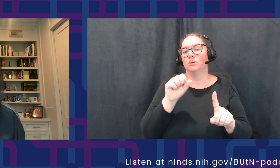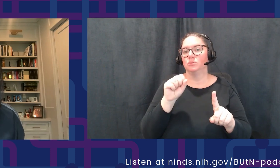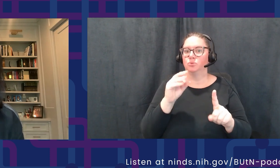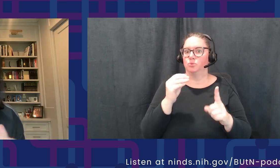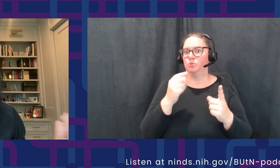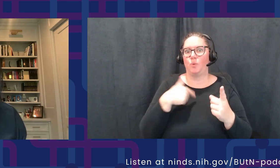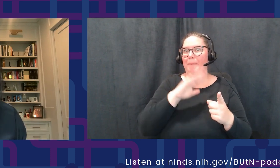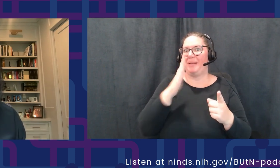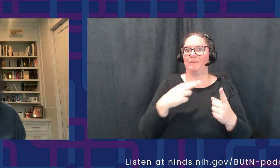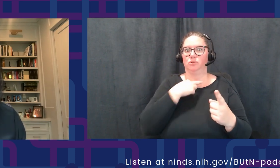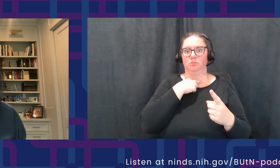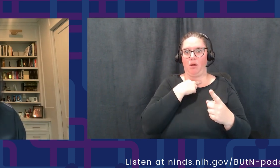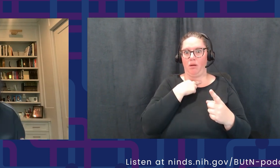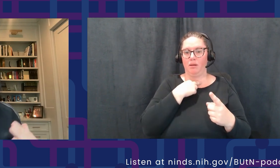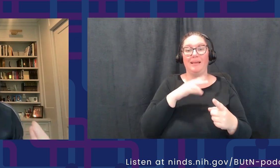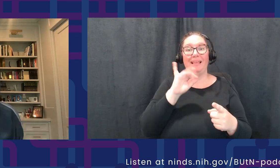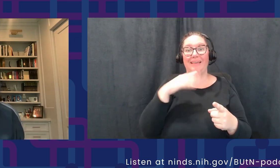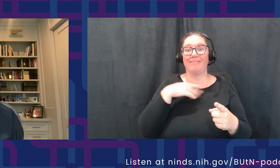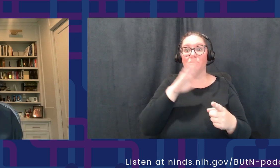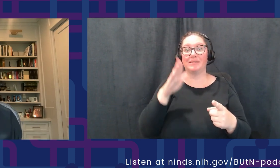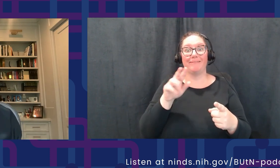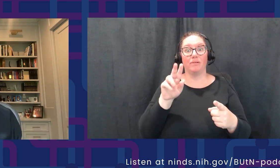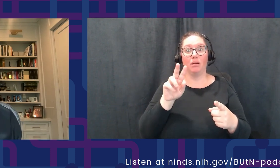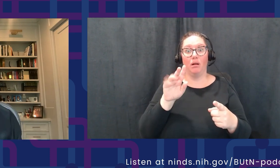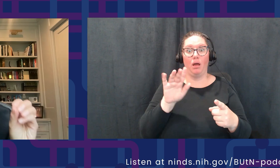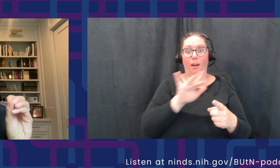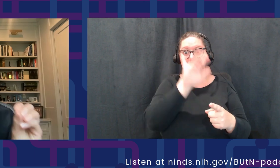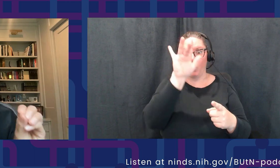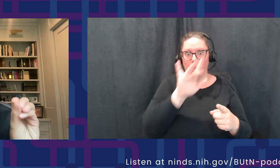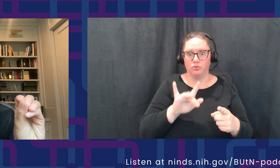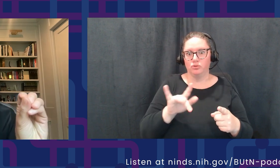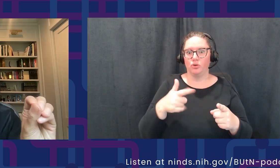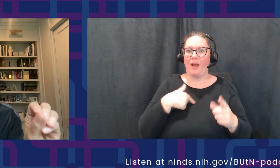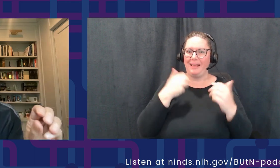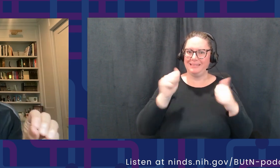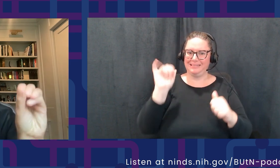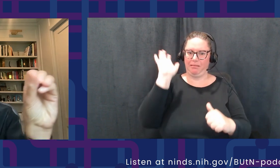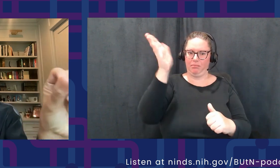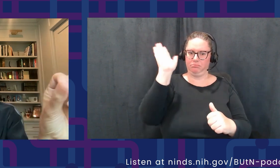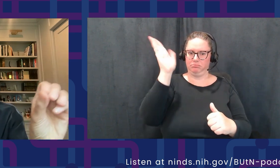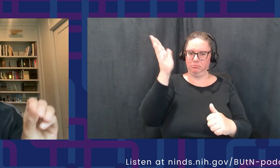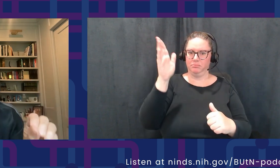If there's never a pointer, I can still give my talk by describing exactly what I am seeing.